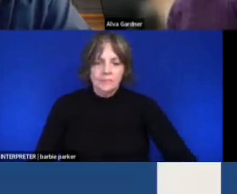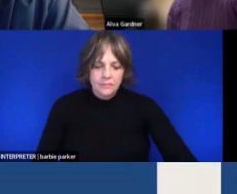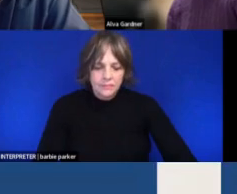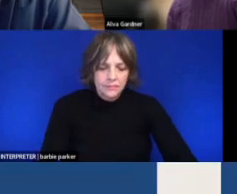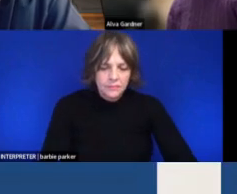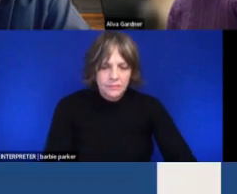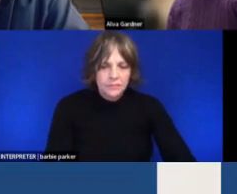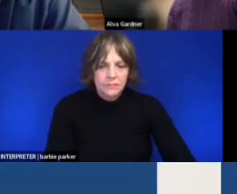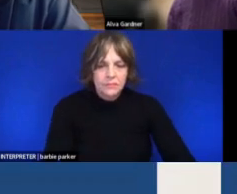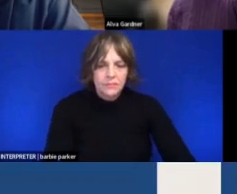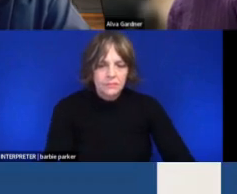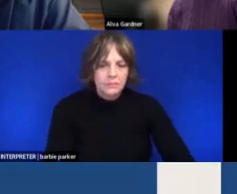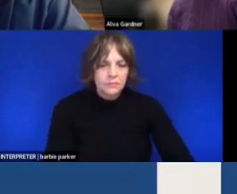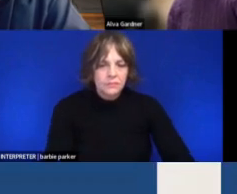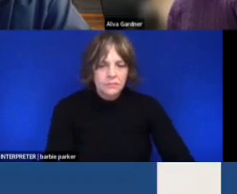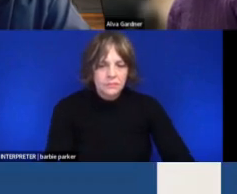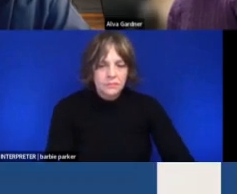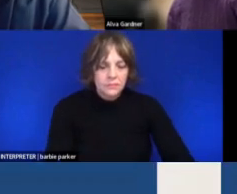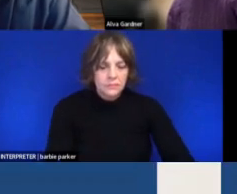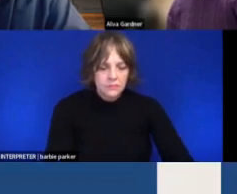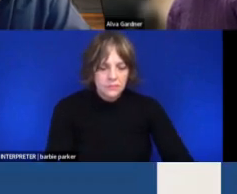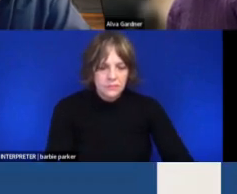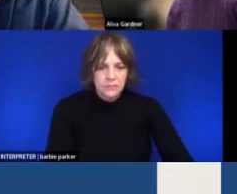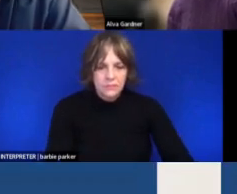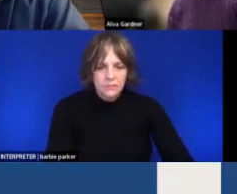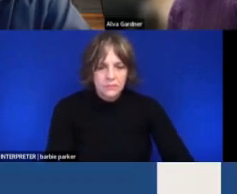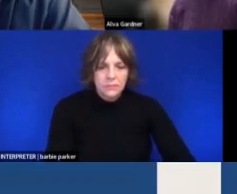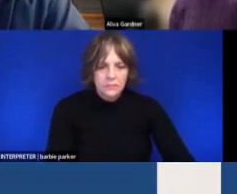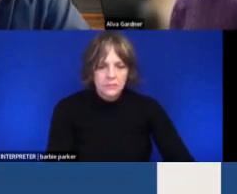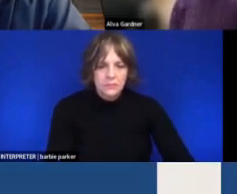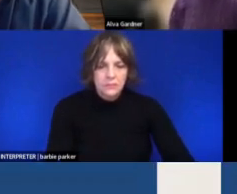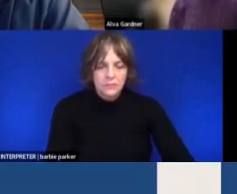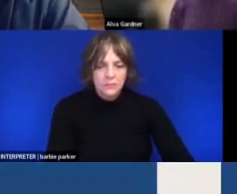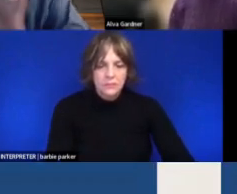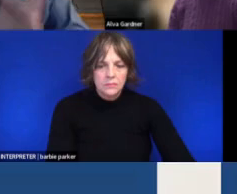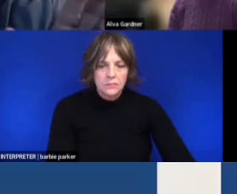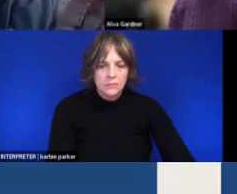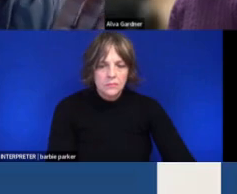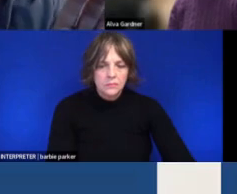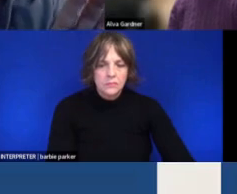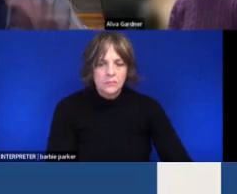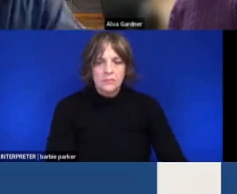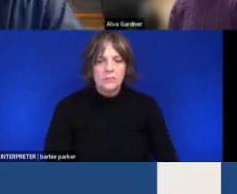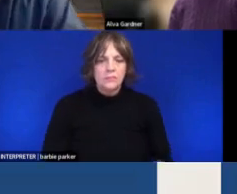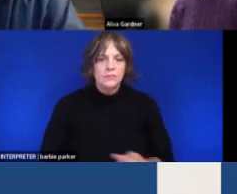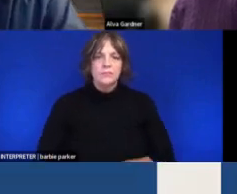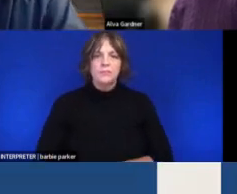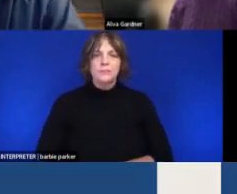who are providing supports, what we really need to think about is, how do we engage those who are providing supports, whether it's paid or unpaid? So we